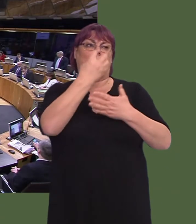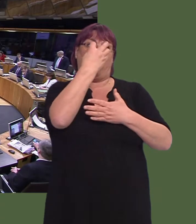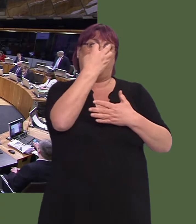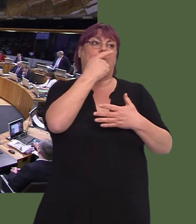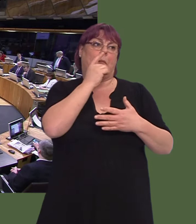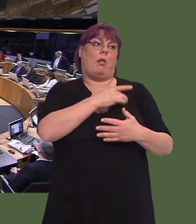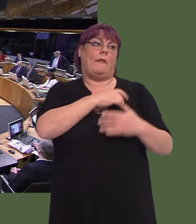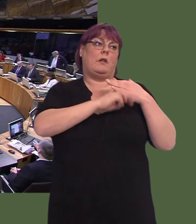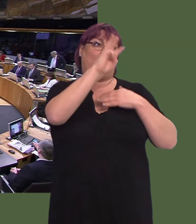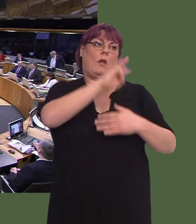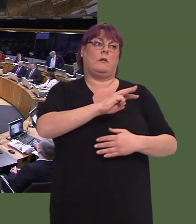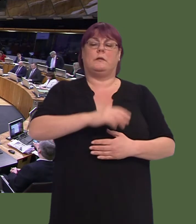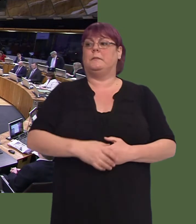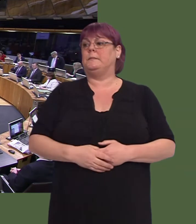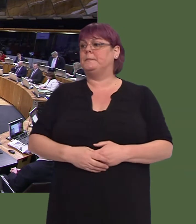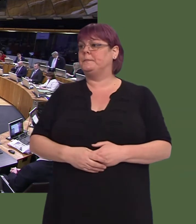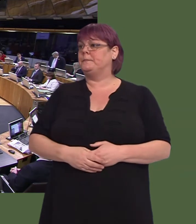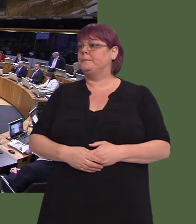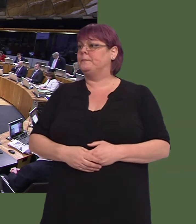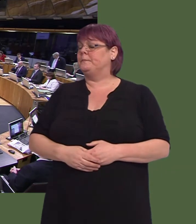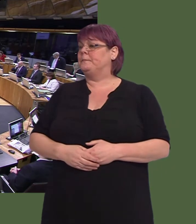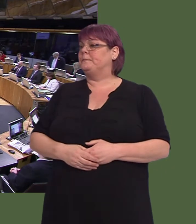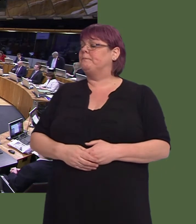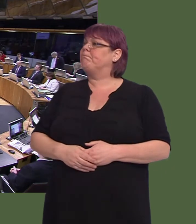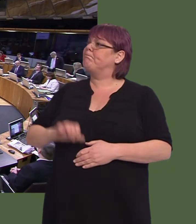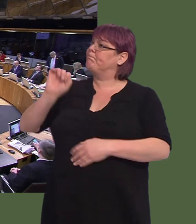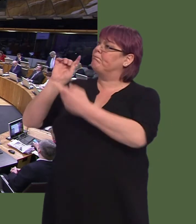Dai Lloyd AM: Thank you very much for that response, First Minister.